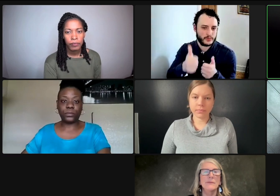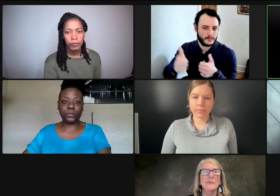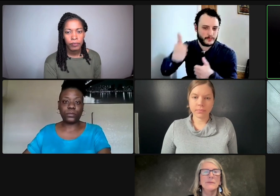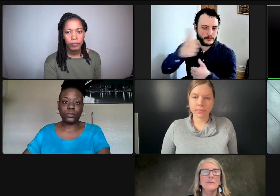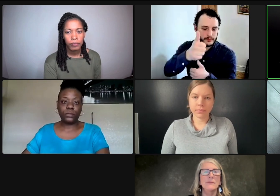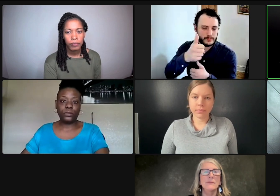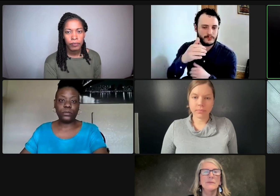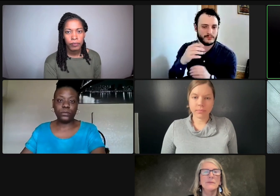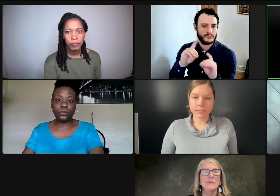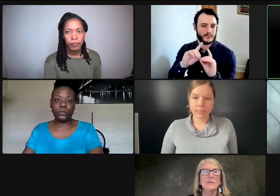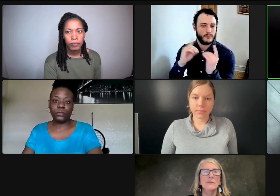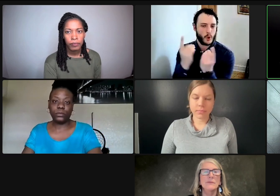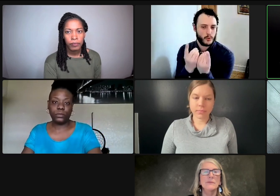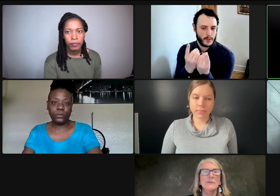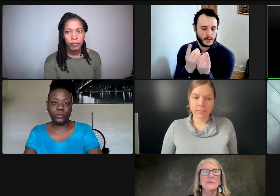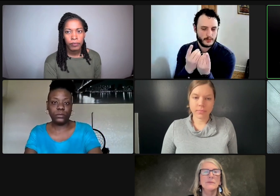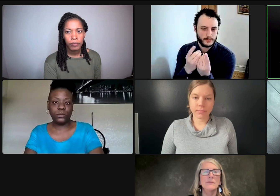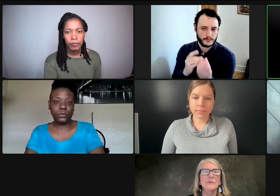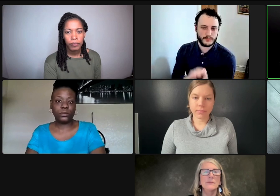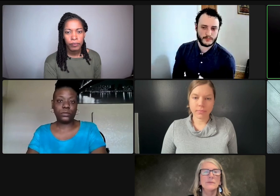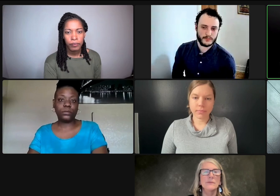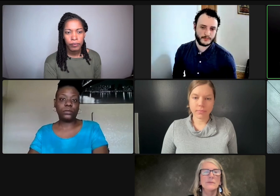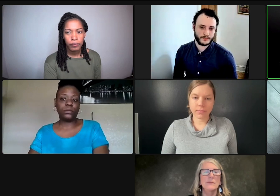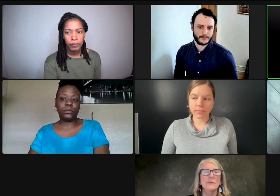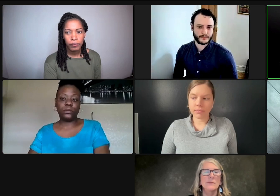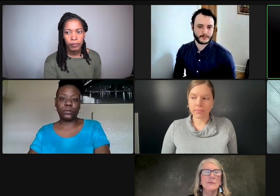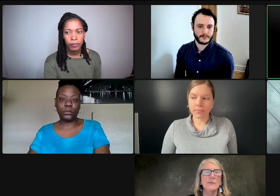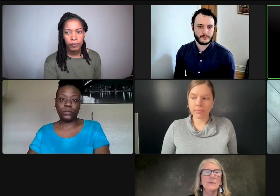And each department has a limited amount of funding.